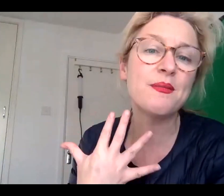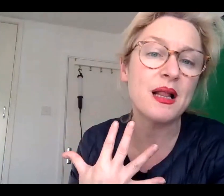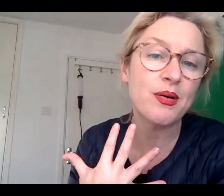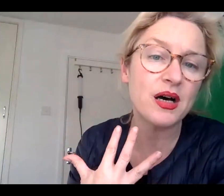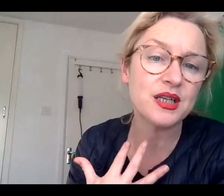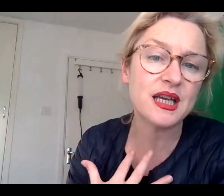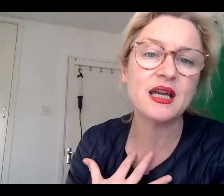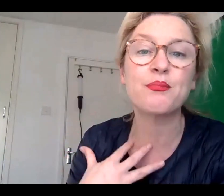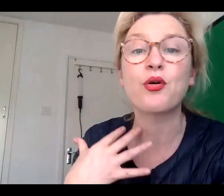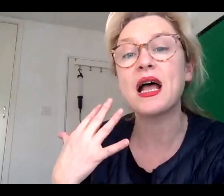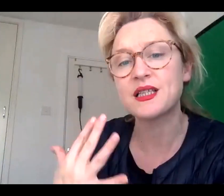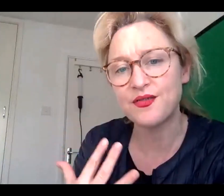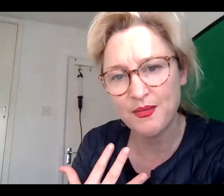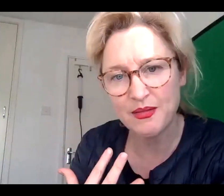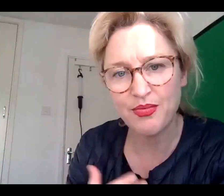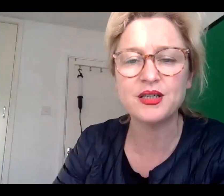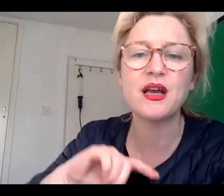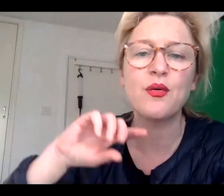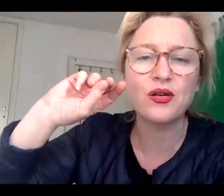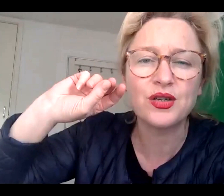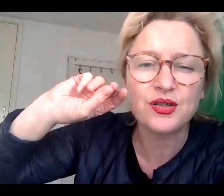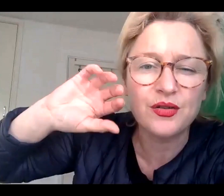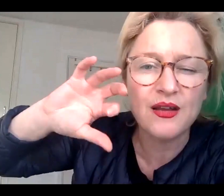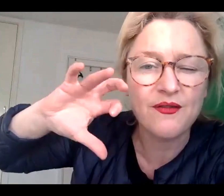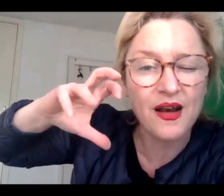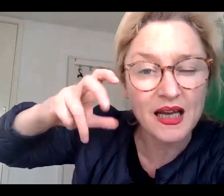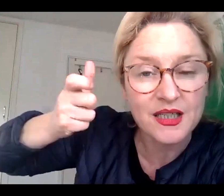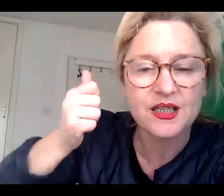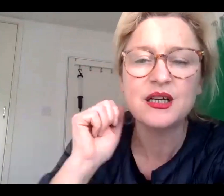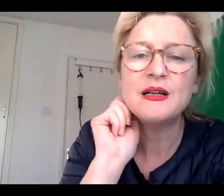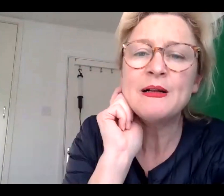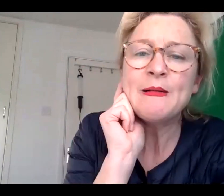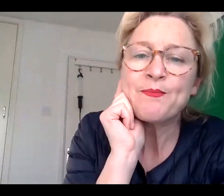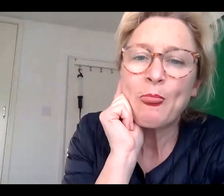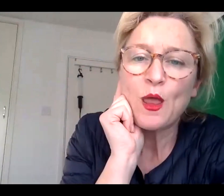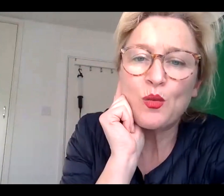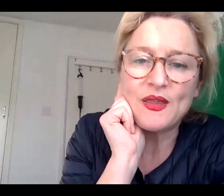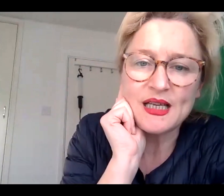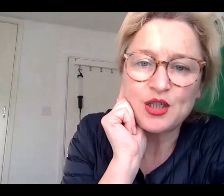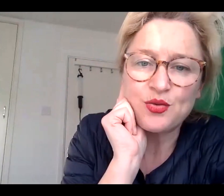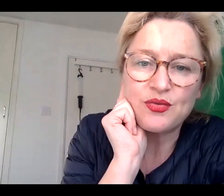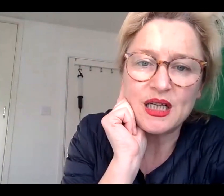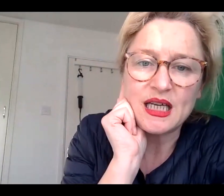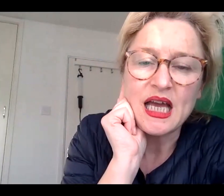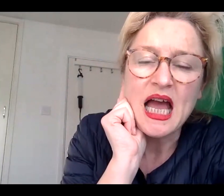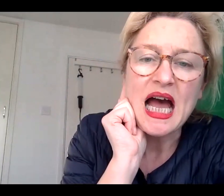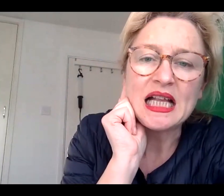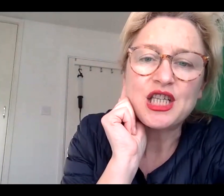female body, an oppressed female body, I wanted to inflect it with the sexual reading. And